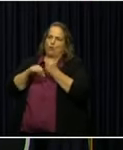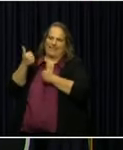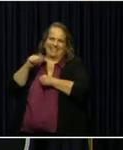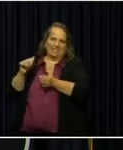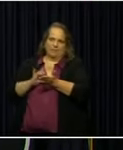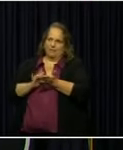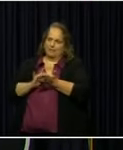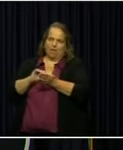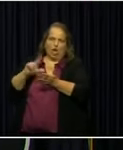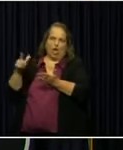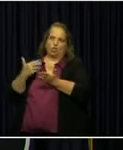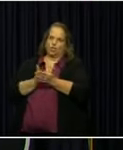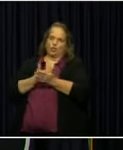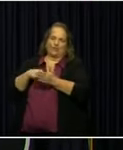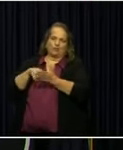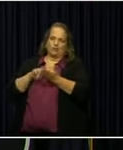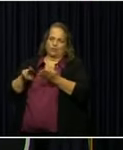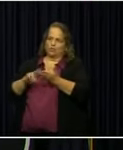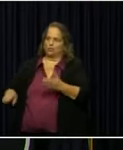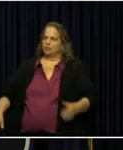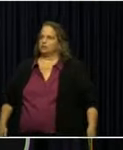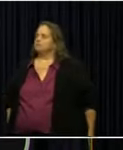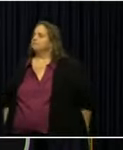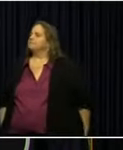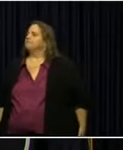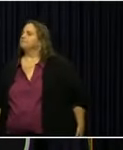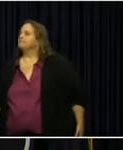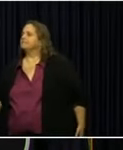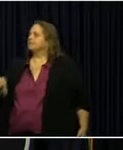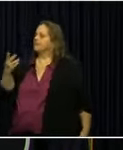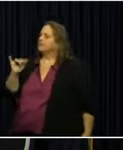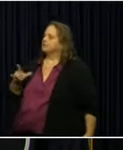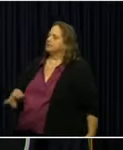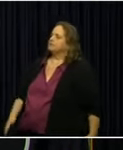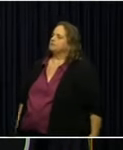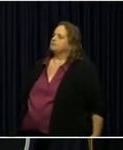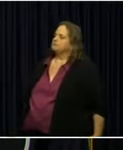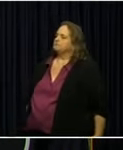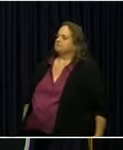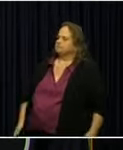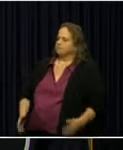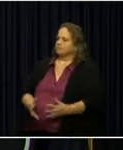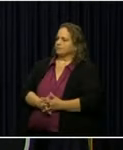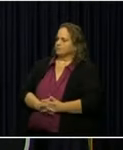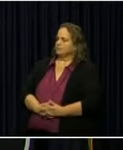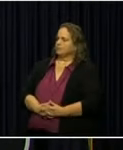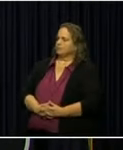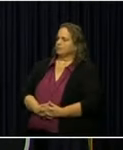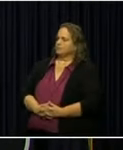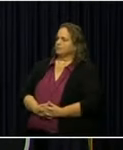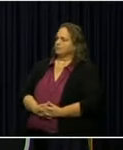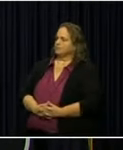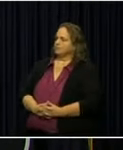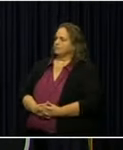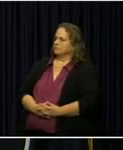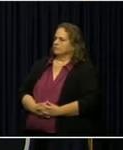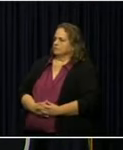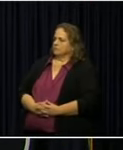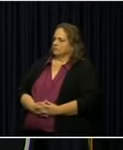BUT I ALSO THINK IT WOULD BE --